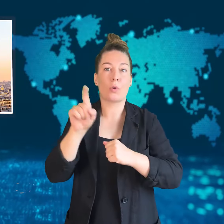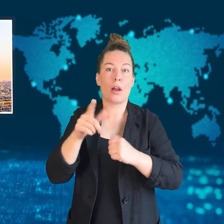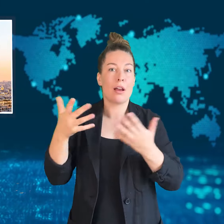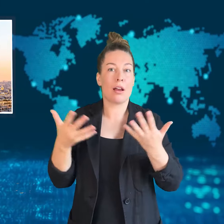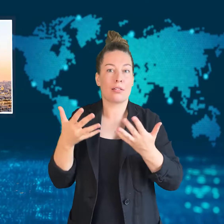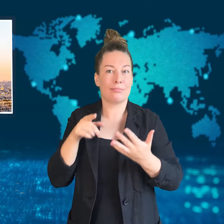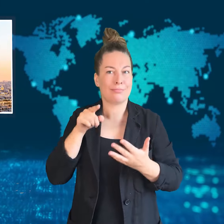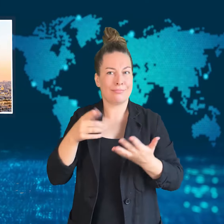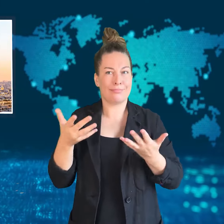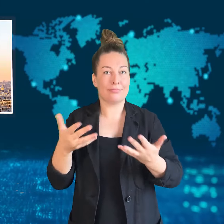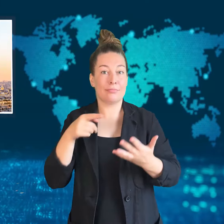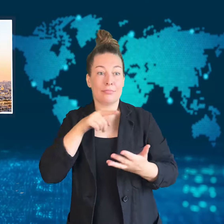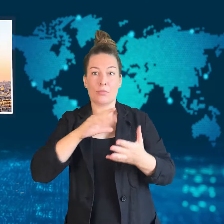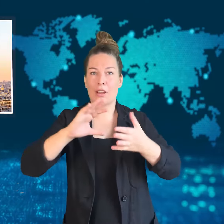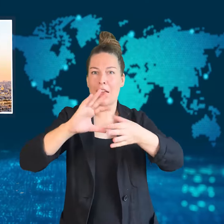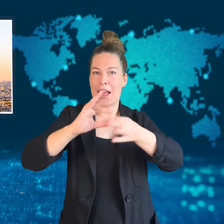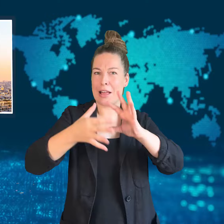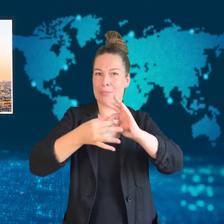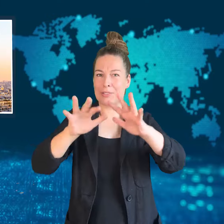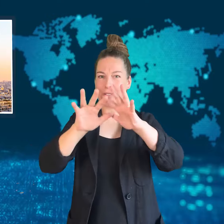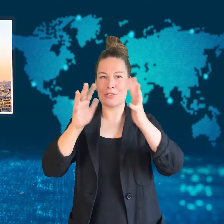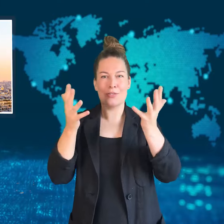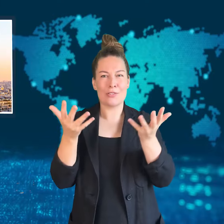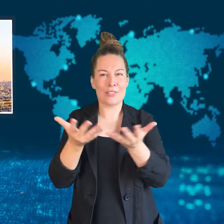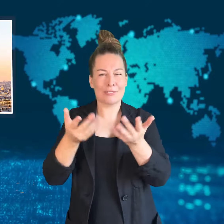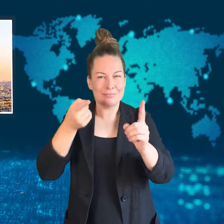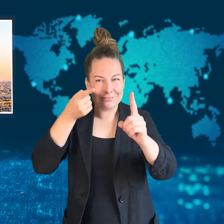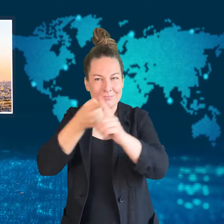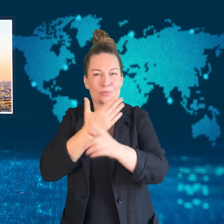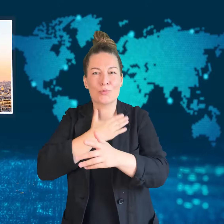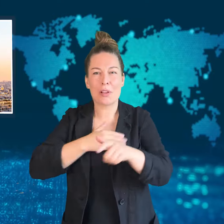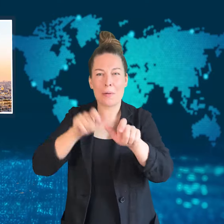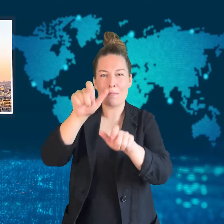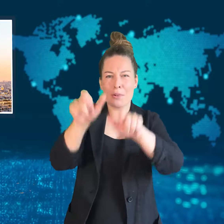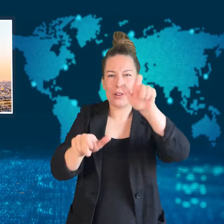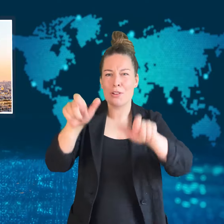Since the Olympics is intended to bring people